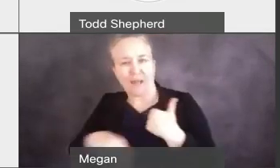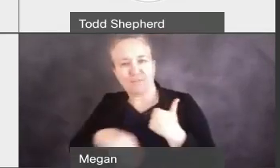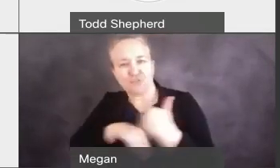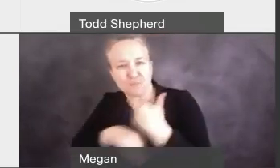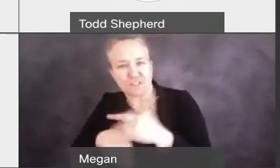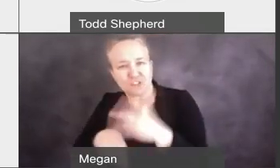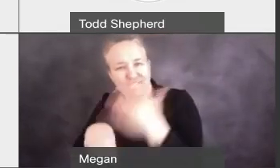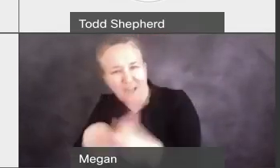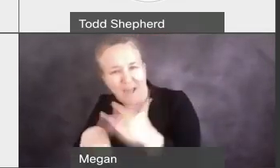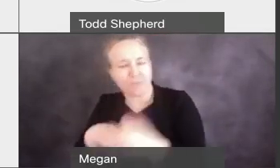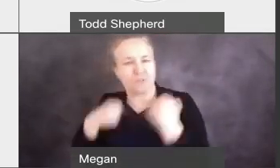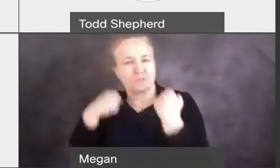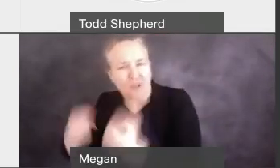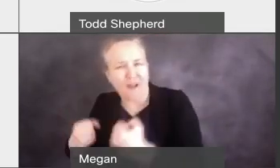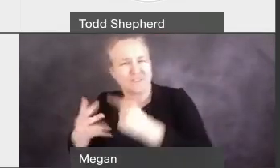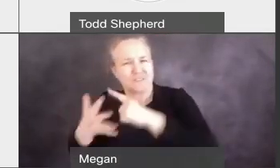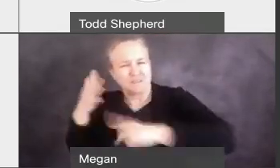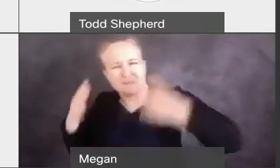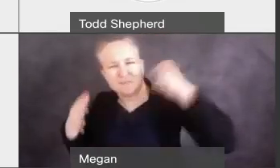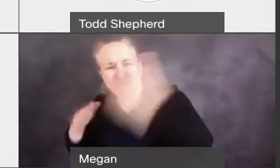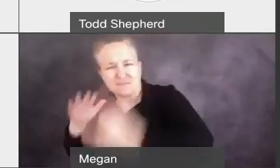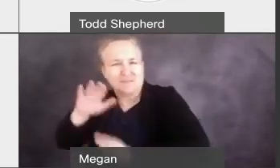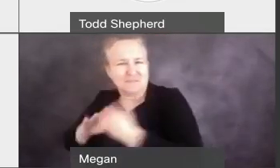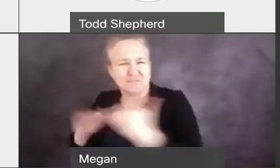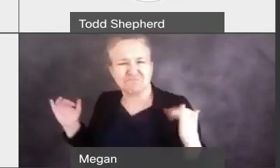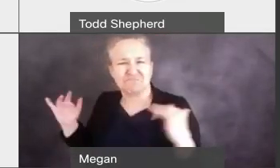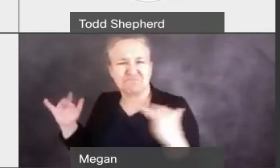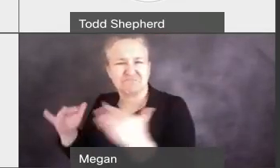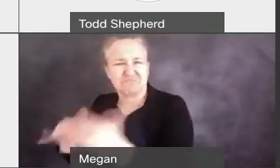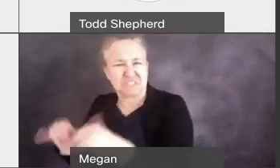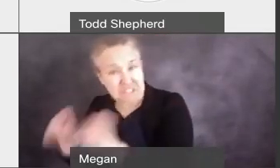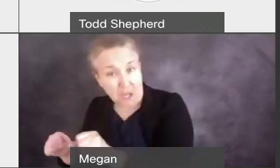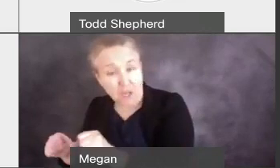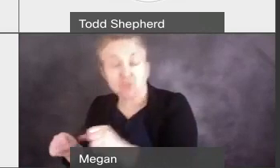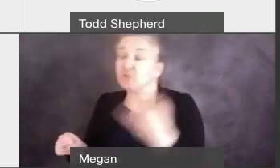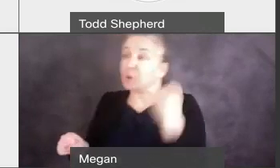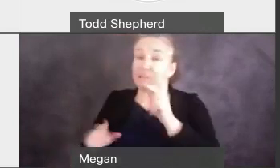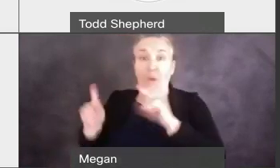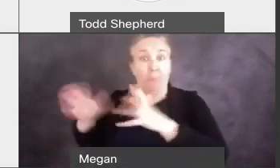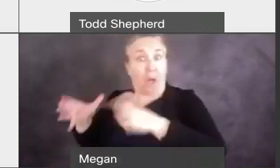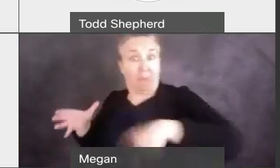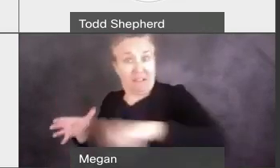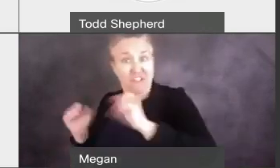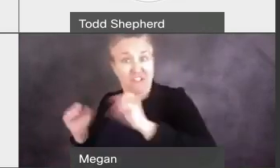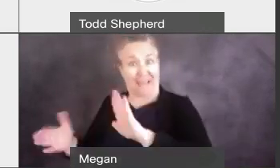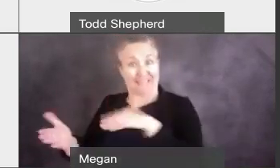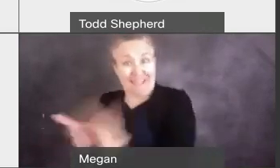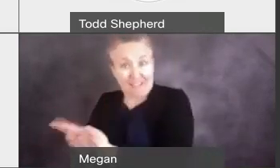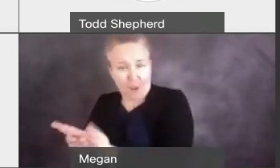them to get there. So I think they're great if the population can get there. We've taken a